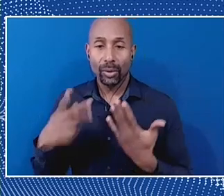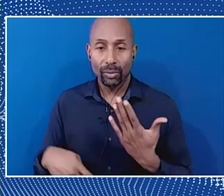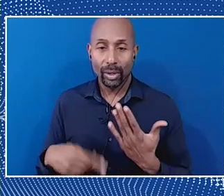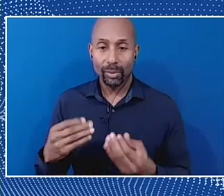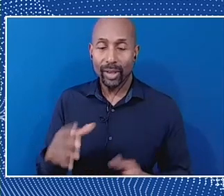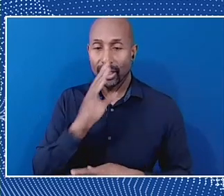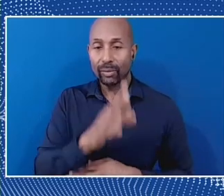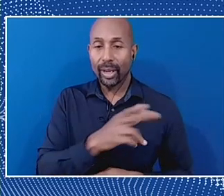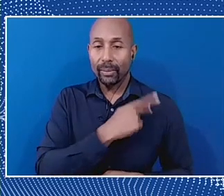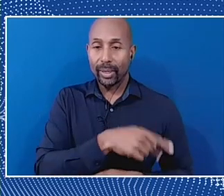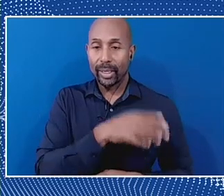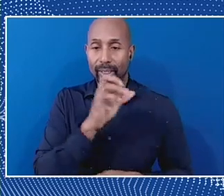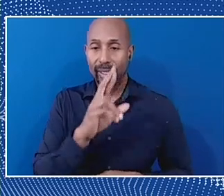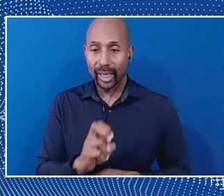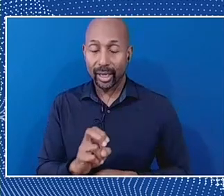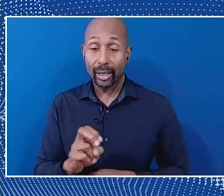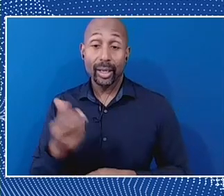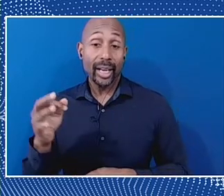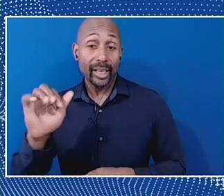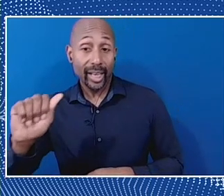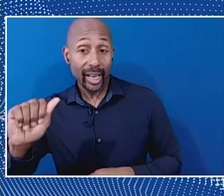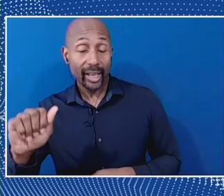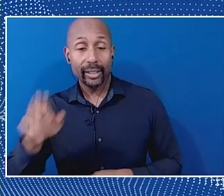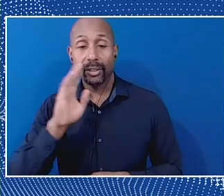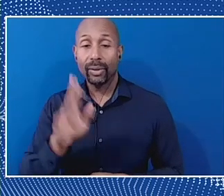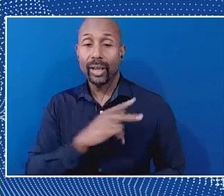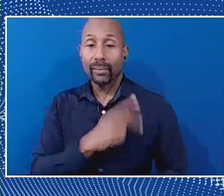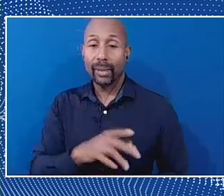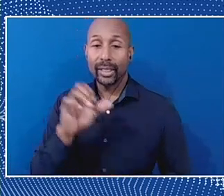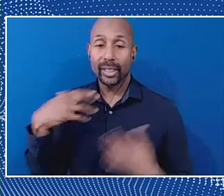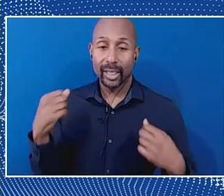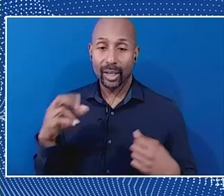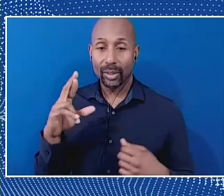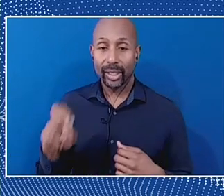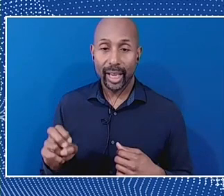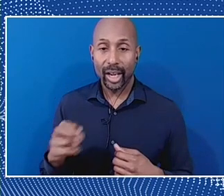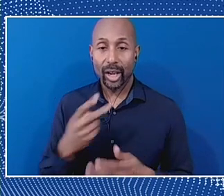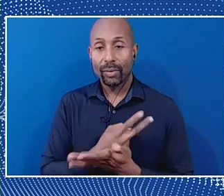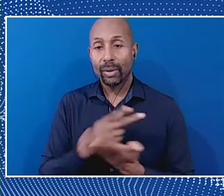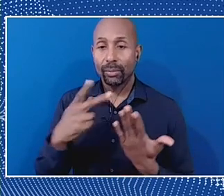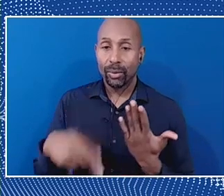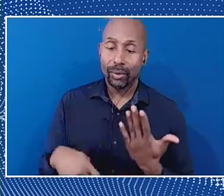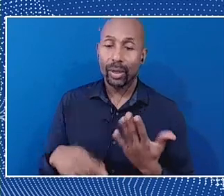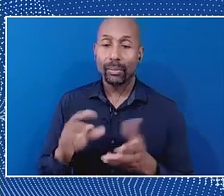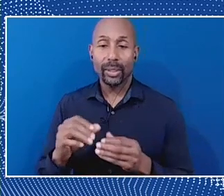therapy, in parentheses ODT, medical doctor, MD, doctor of osteopathy, in